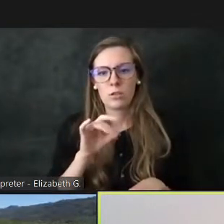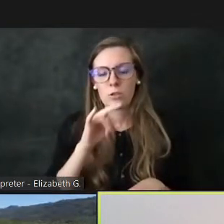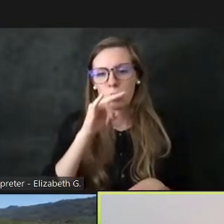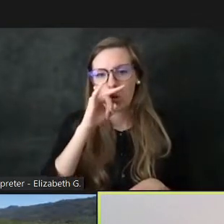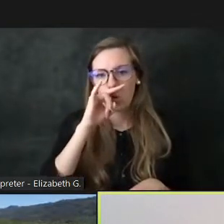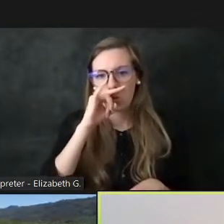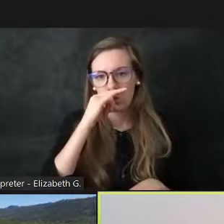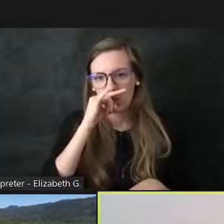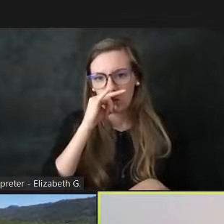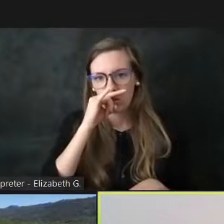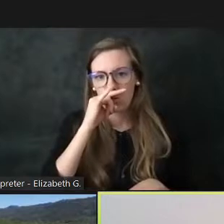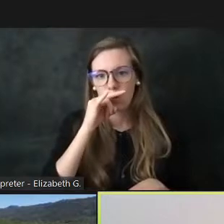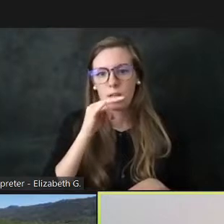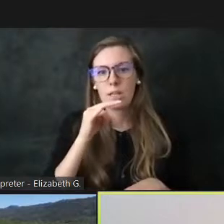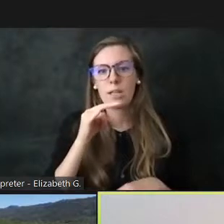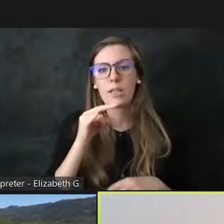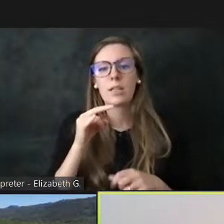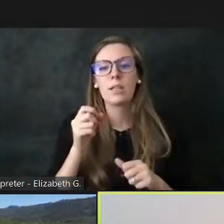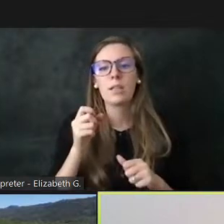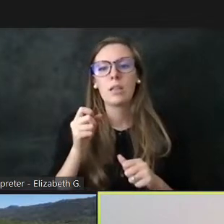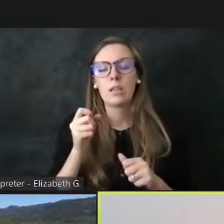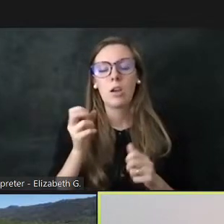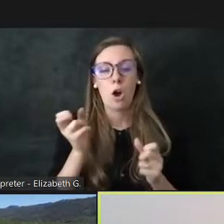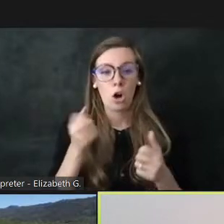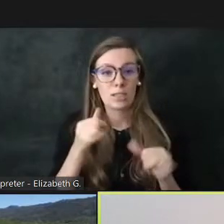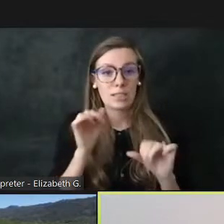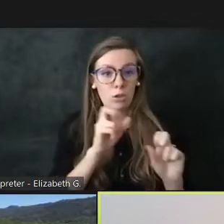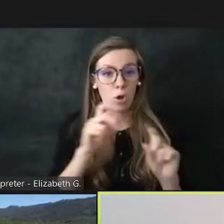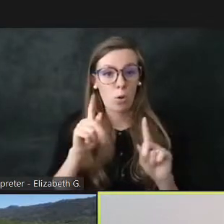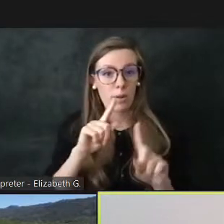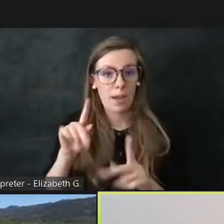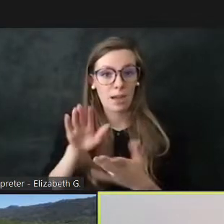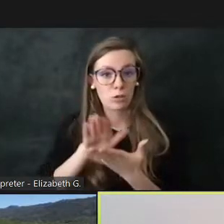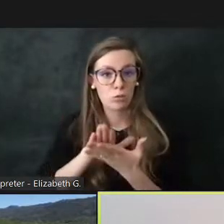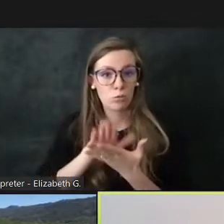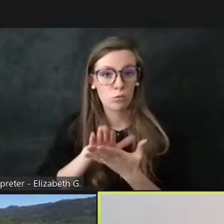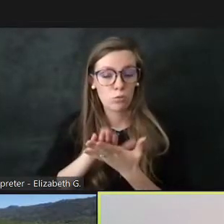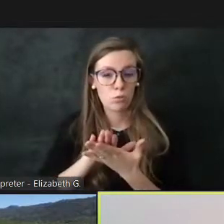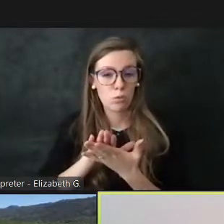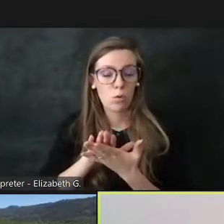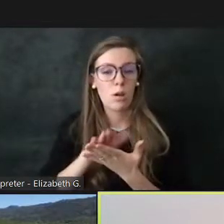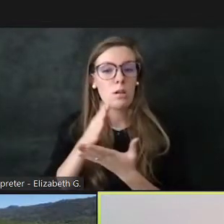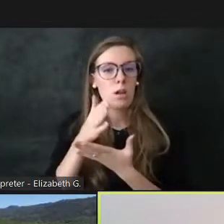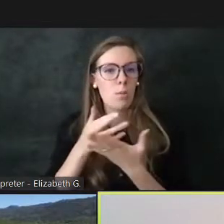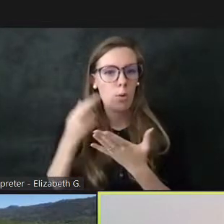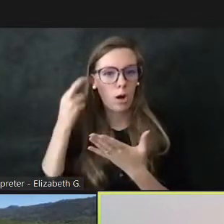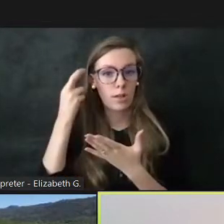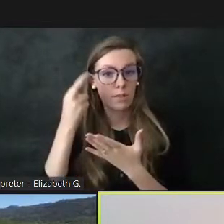And part of that is that it has shown that the majority of